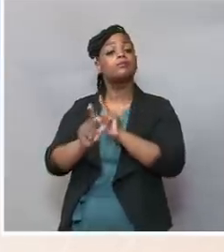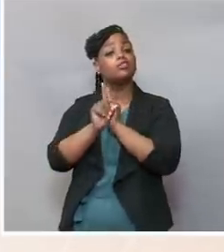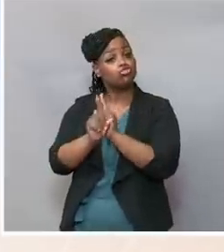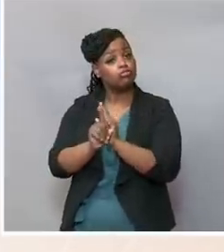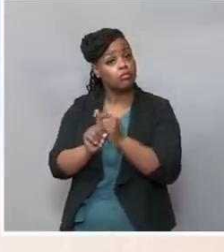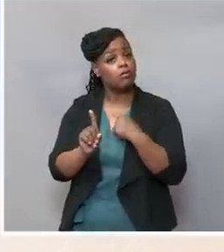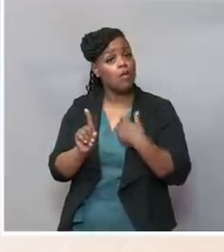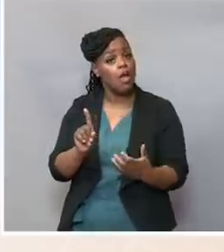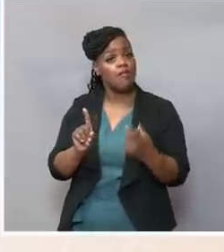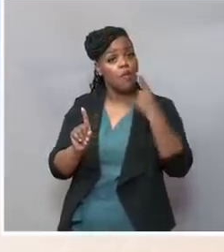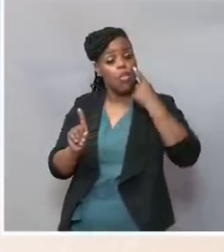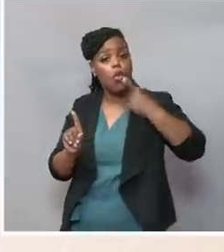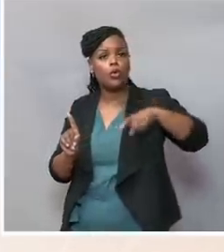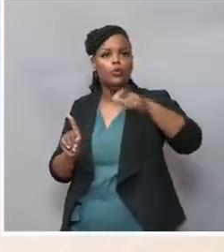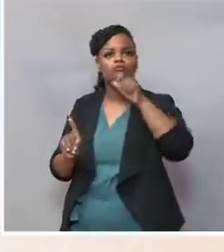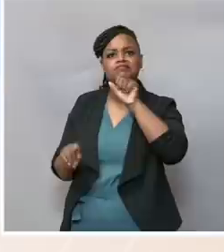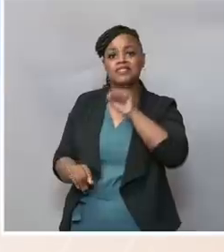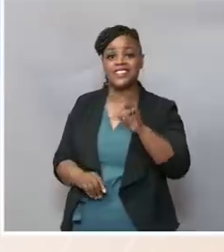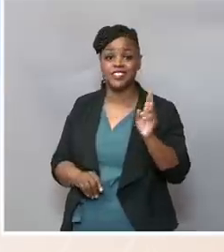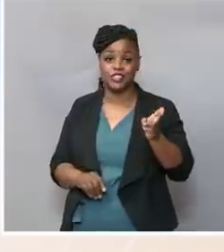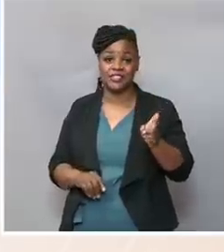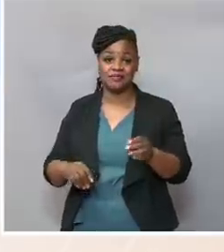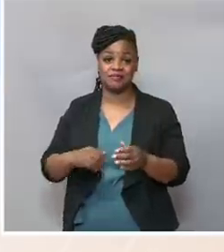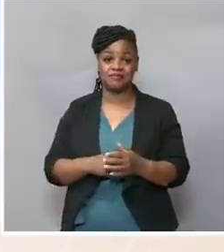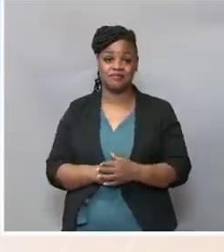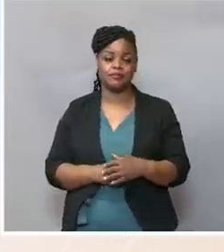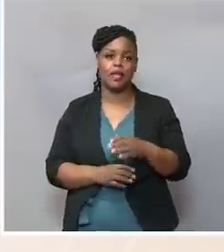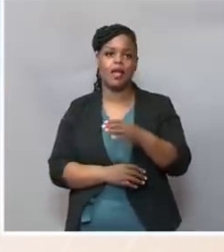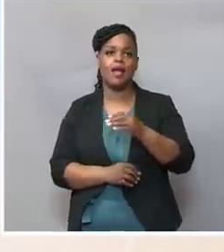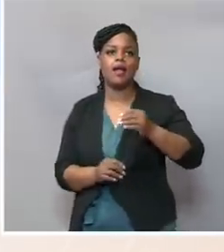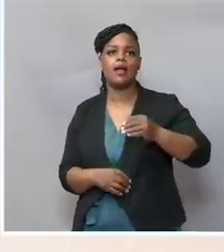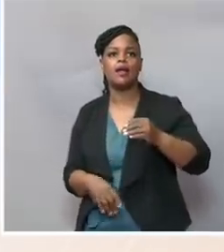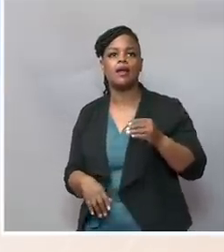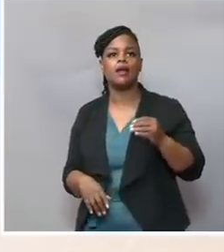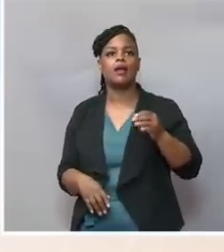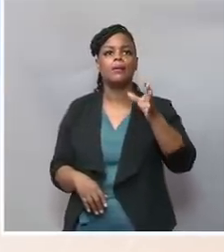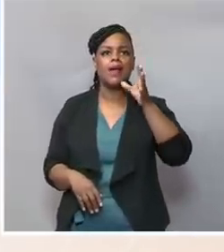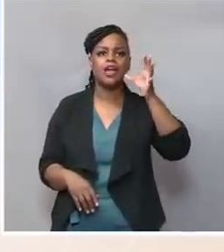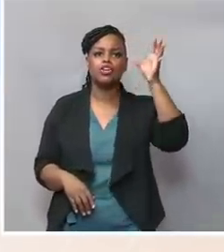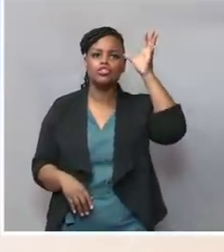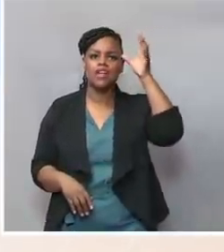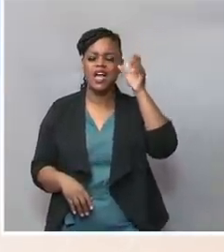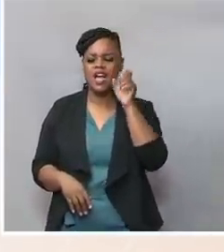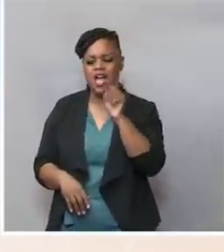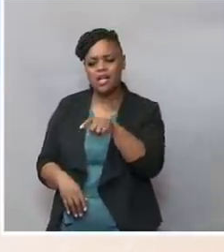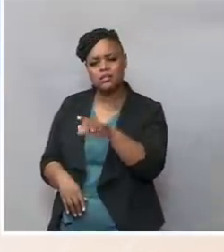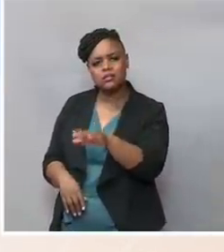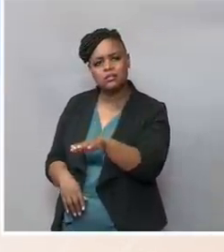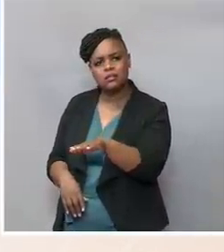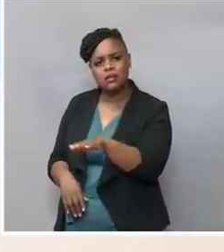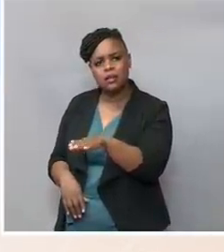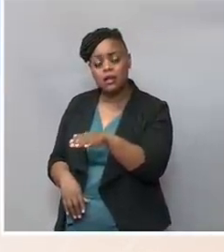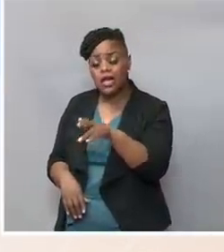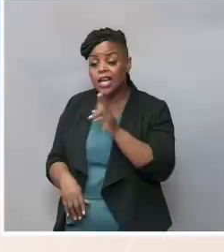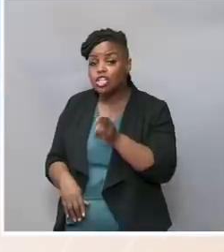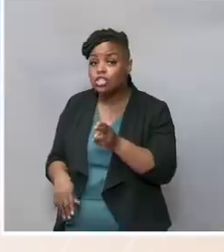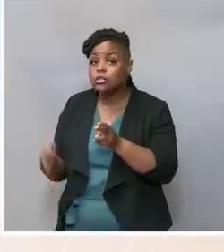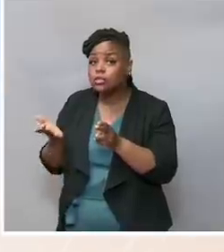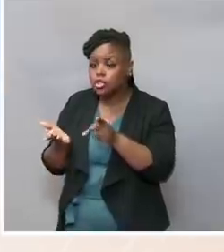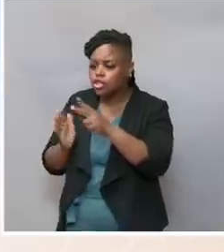and who have gotten the question from their parents, what are you going to do with a history degree? How are you going to make money? How are you going to survive?